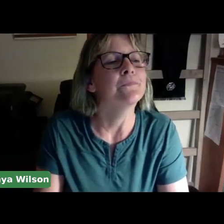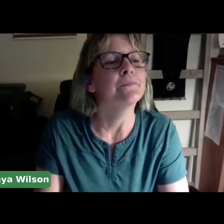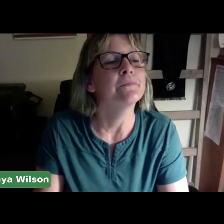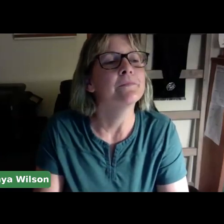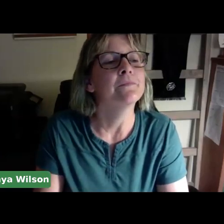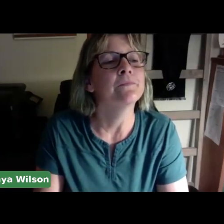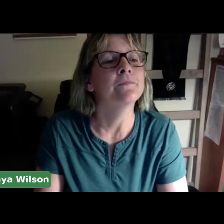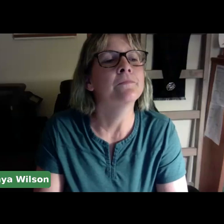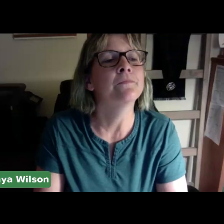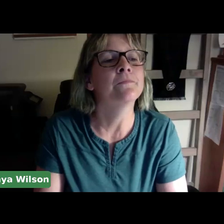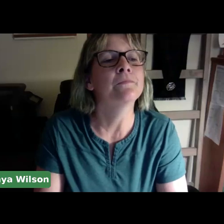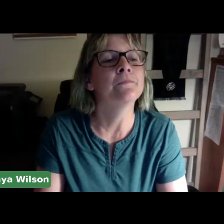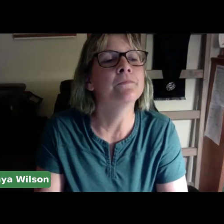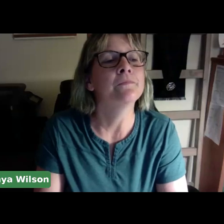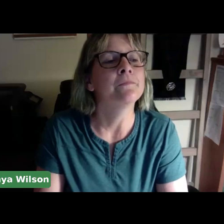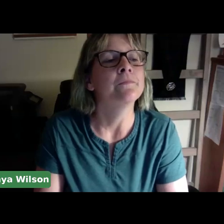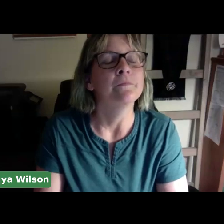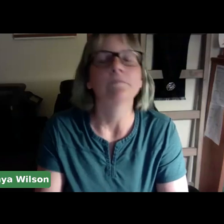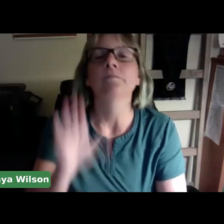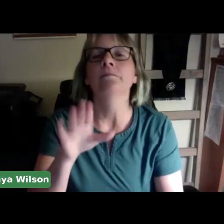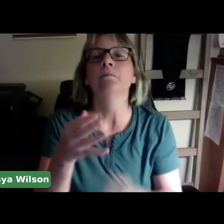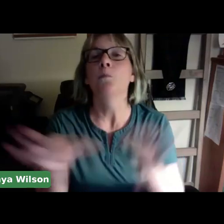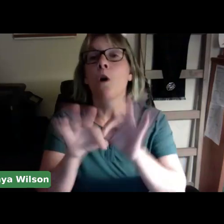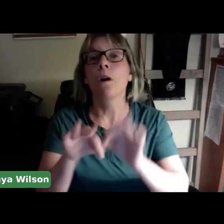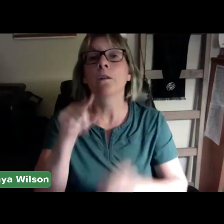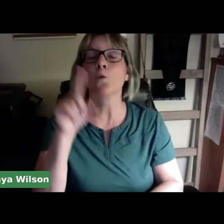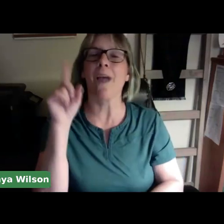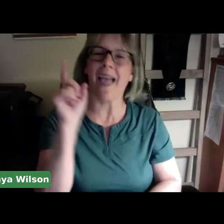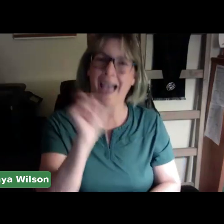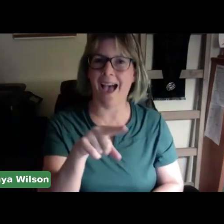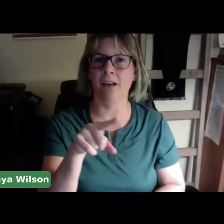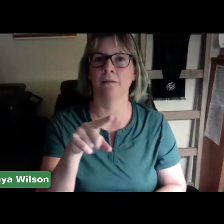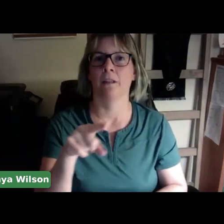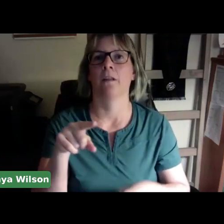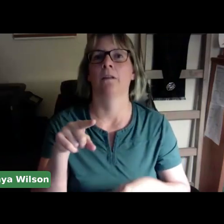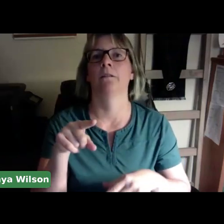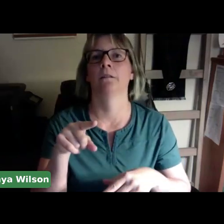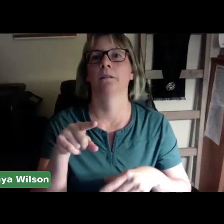Opportunities to establish trust with individuals and they can offer you those. It's also so